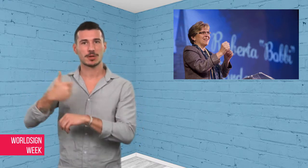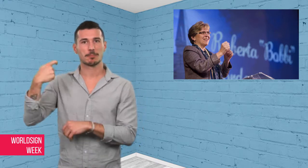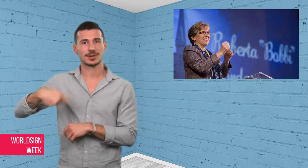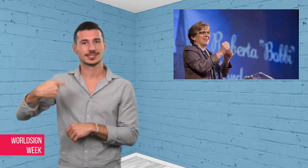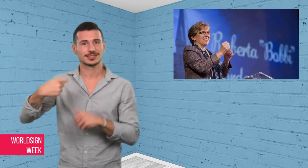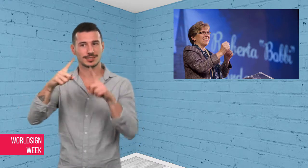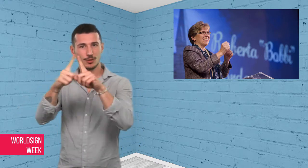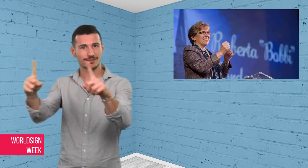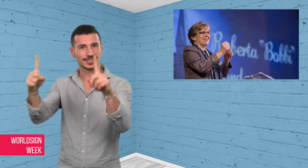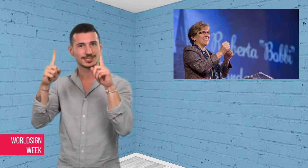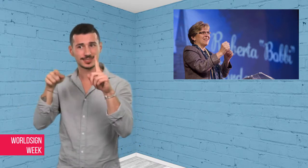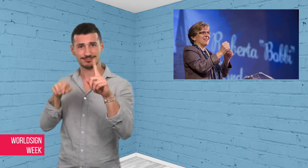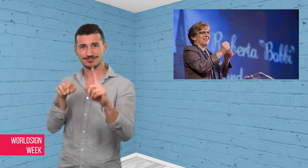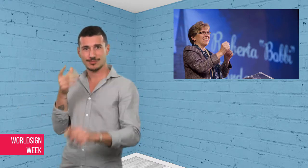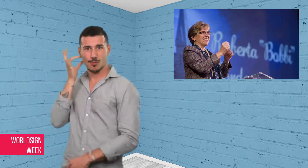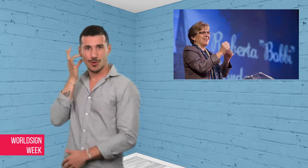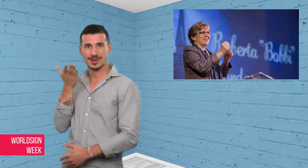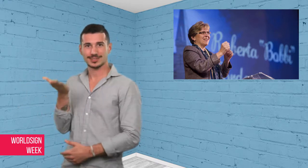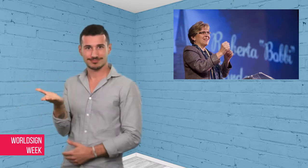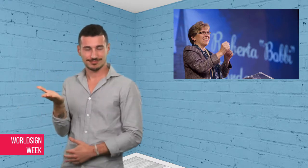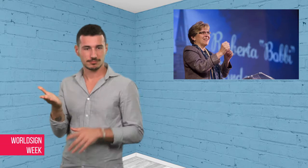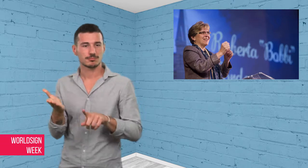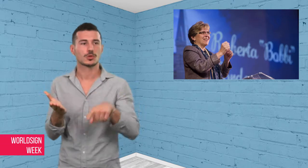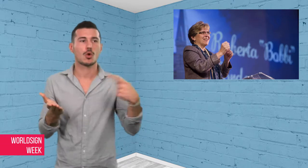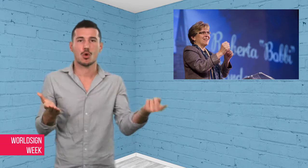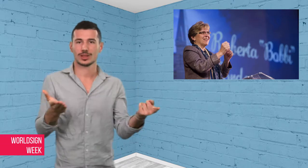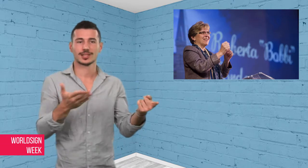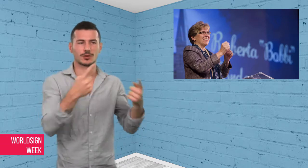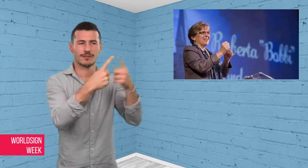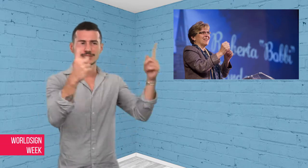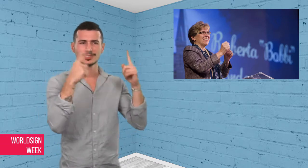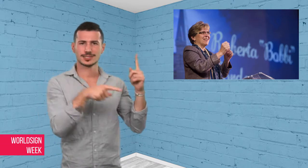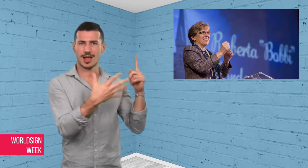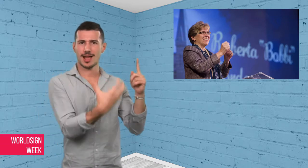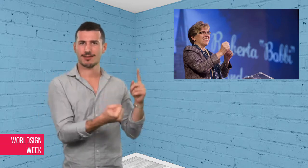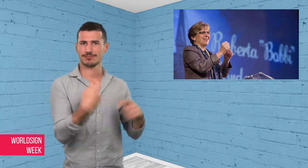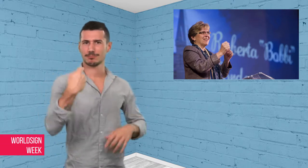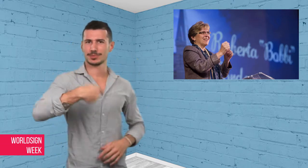two female college presidents in the city.